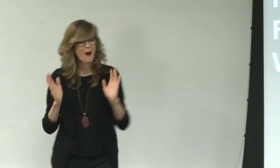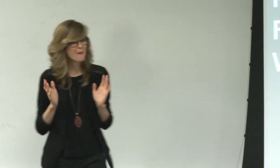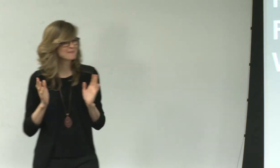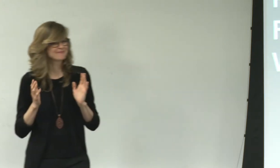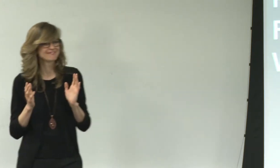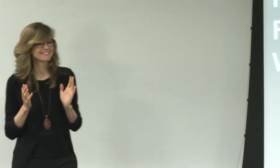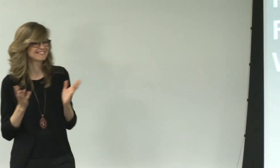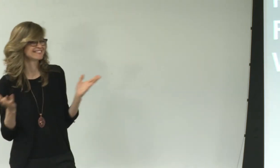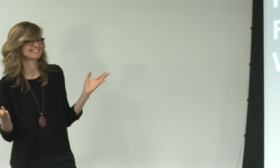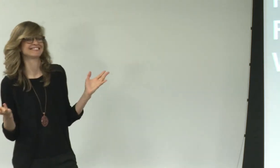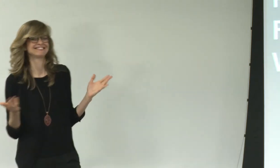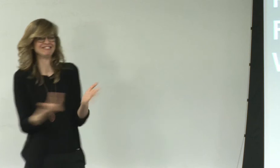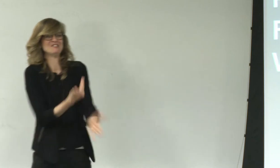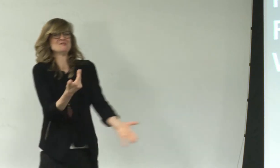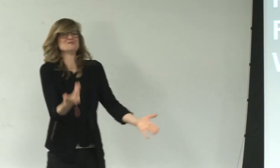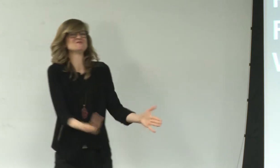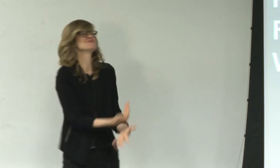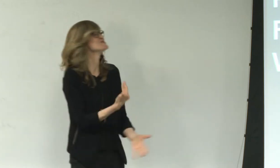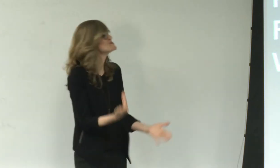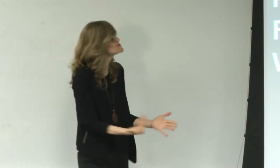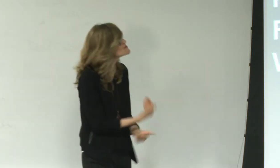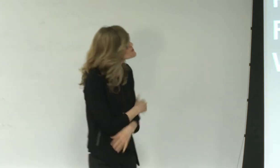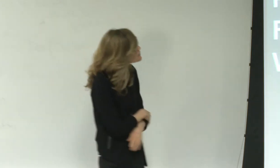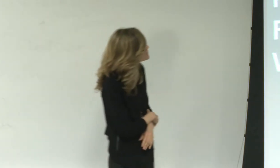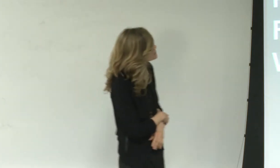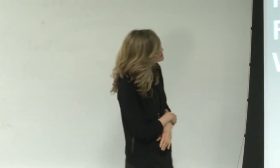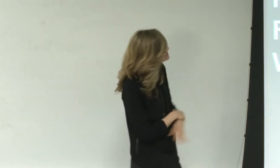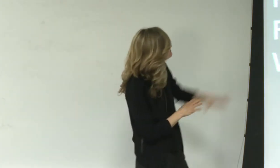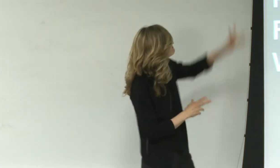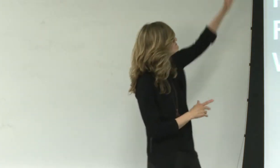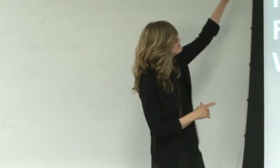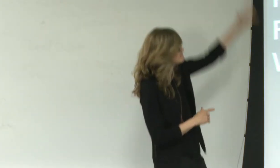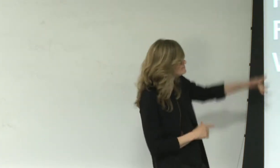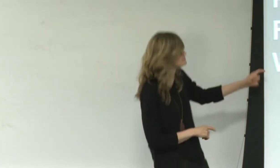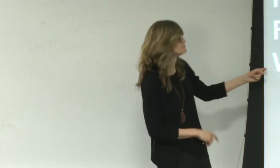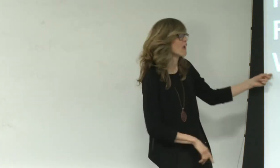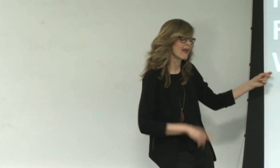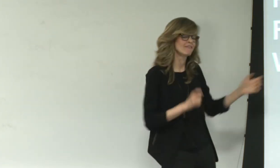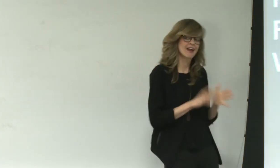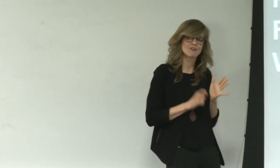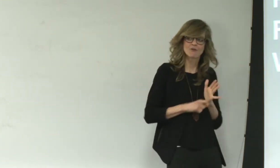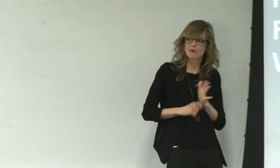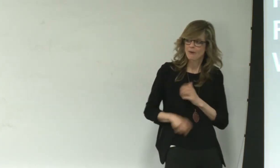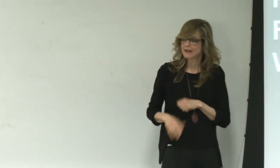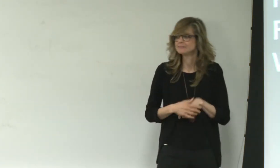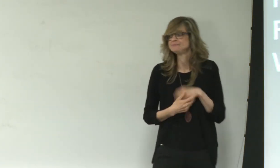ONCE AGAIN, IT WAS OVERWHELMING. IT WAS A BRAND-NEW EXPERIENCE TO ME. AND THIS WAS THE COURSEWORK THAT I TOOK.